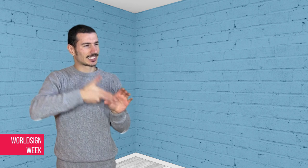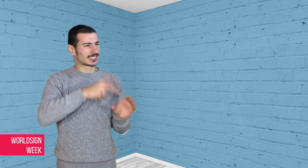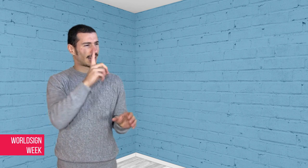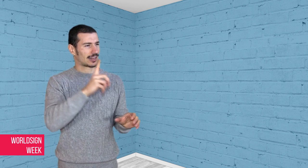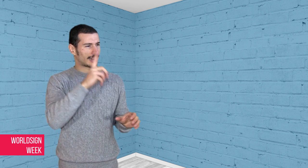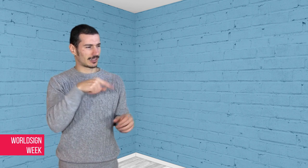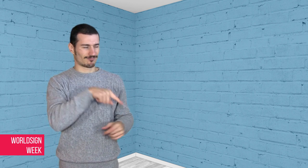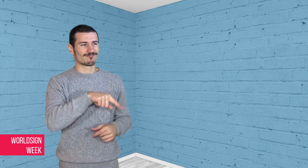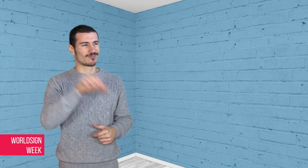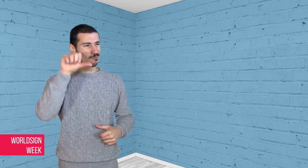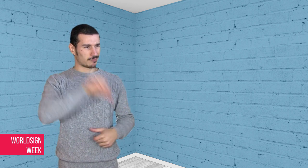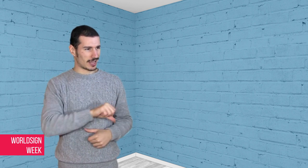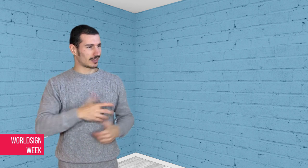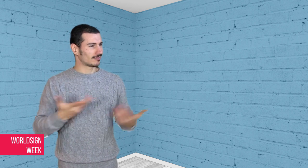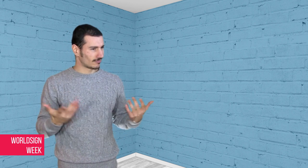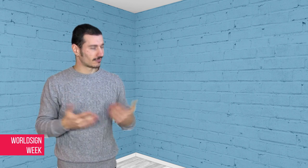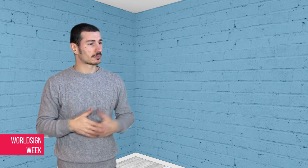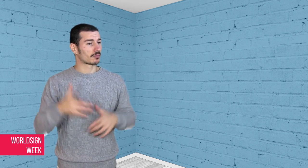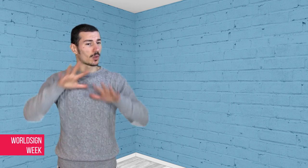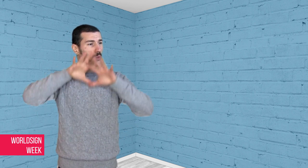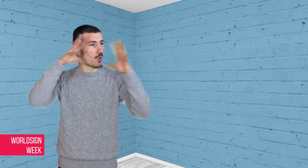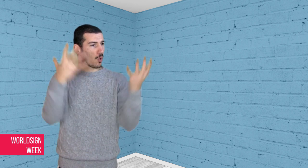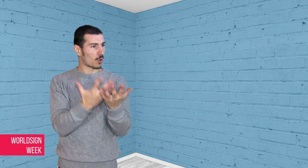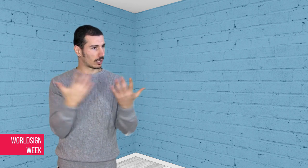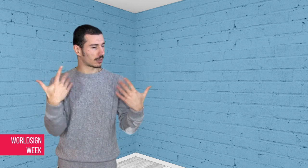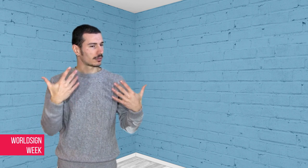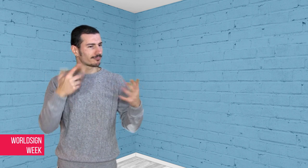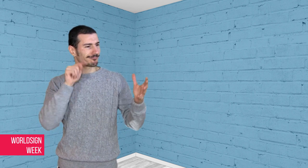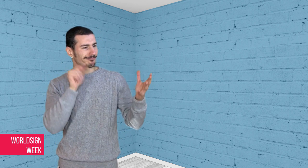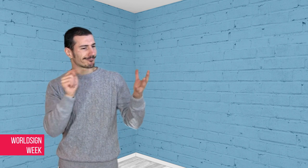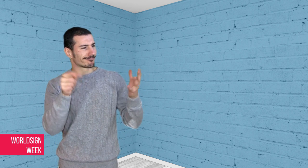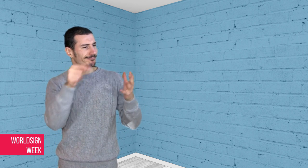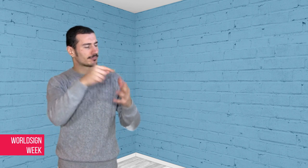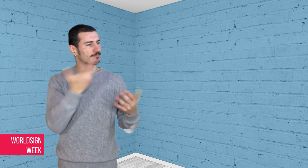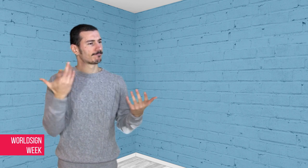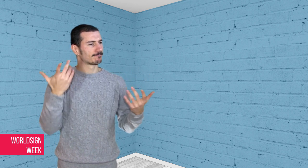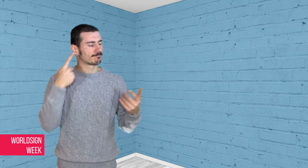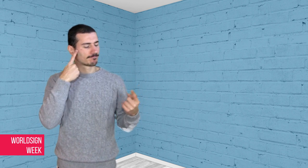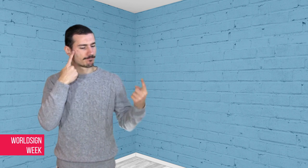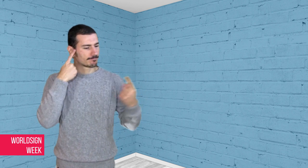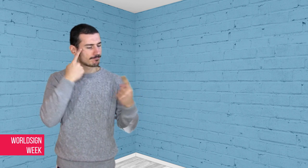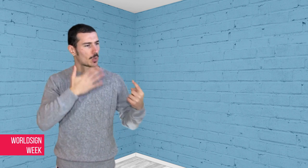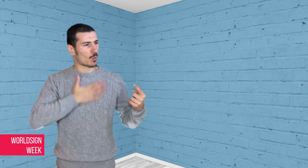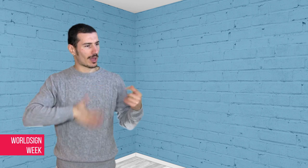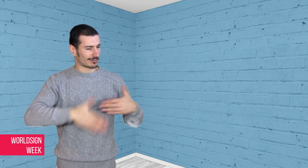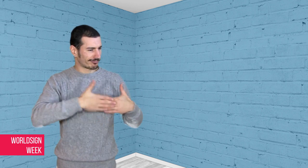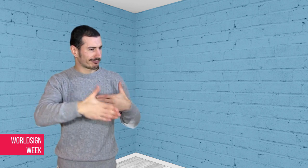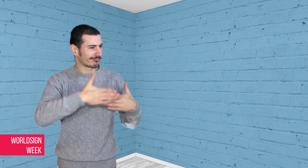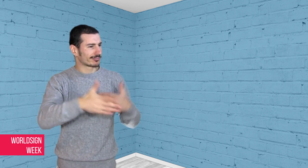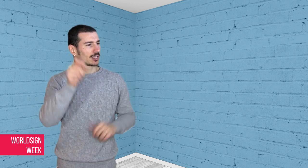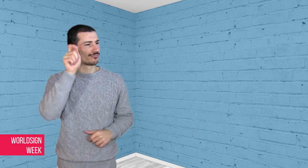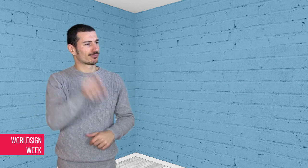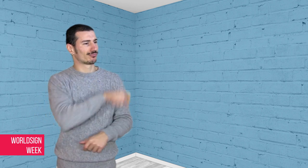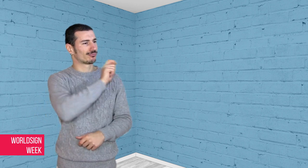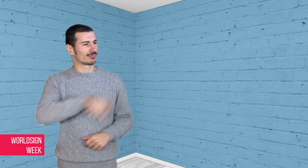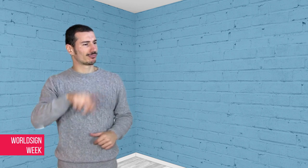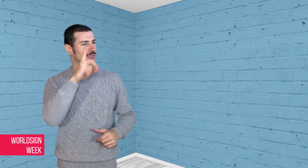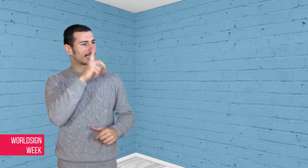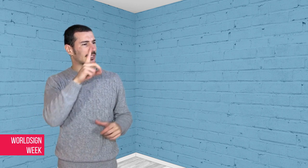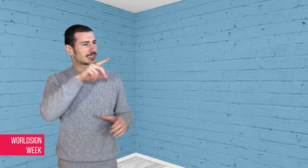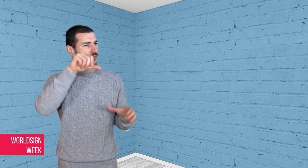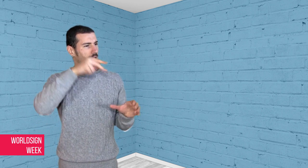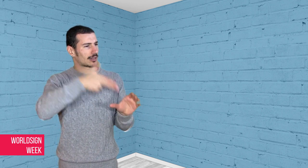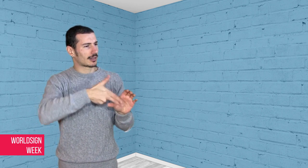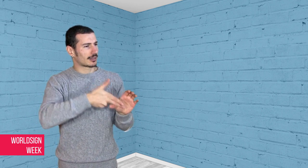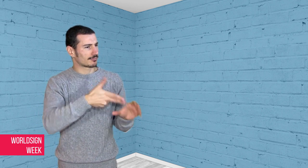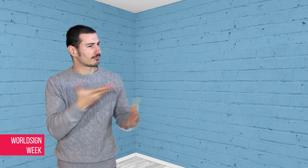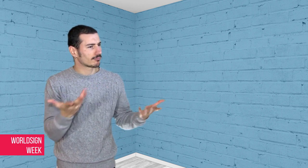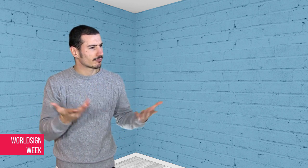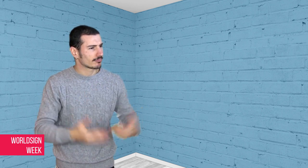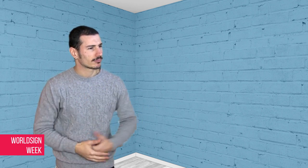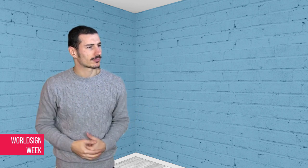Now some of world’s major cities are doing something about it.